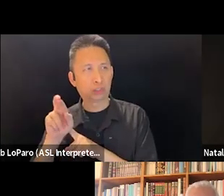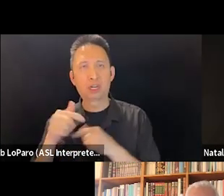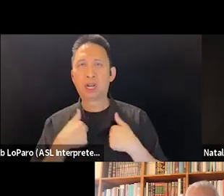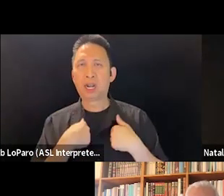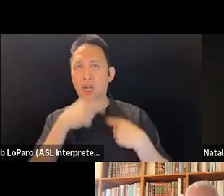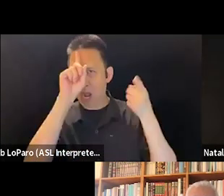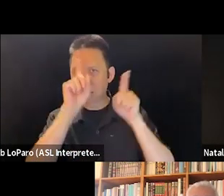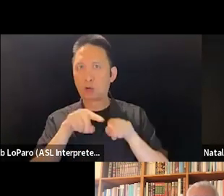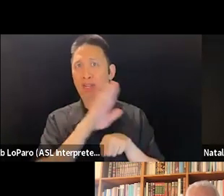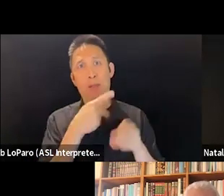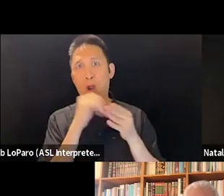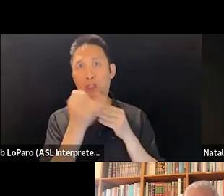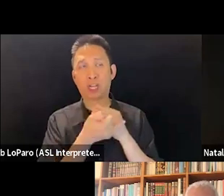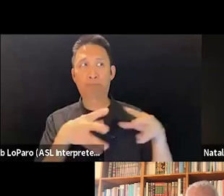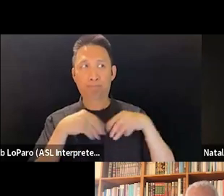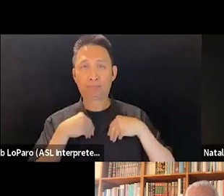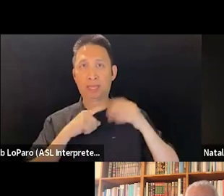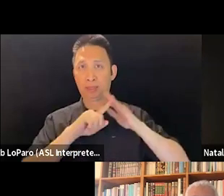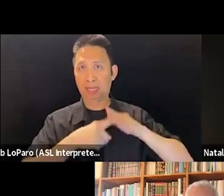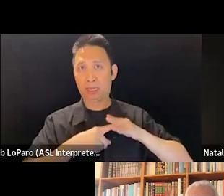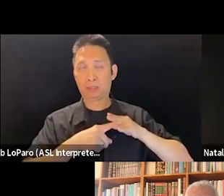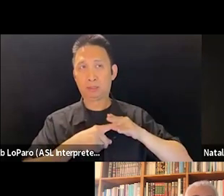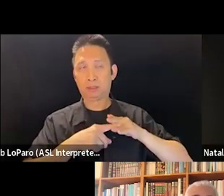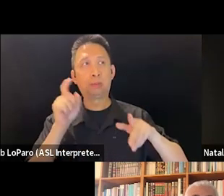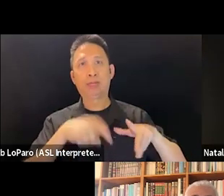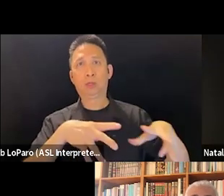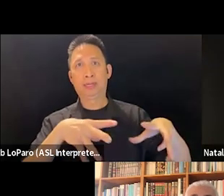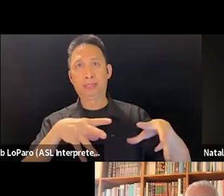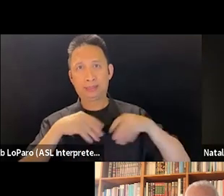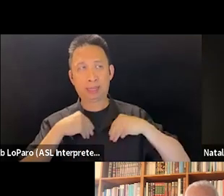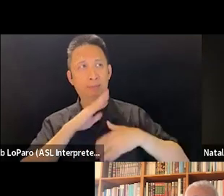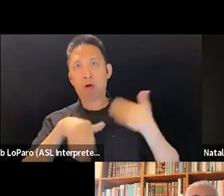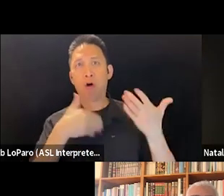from the beginning. So I need to accept all the circumstances around it.